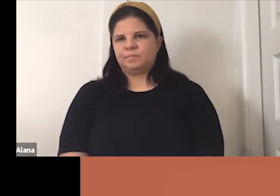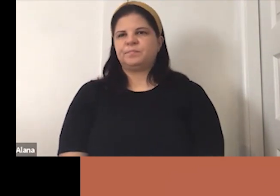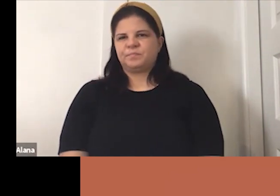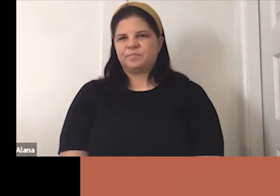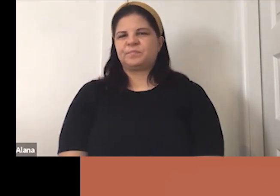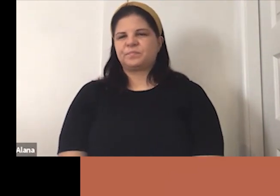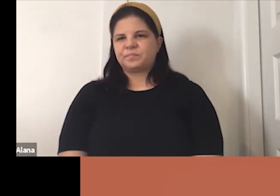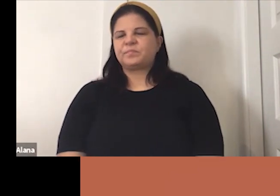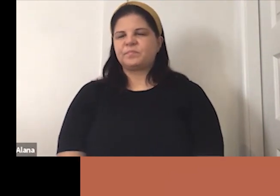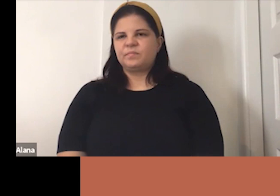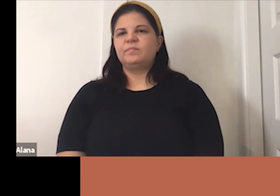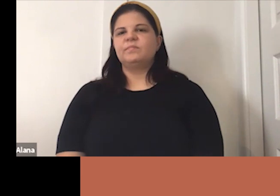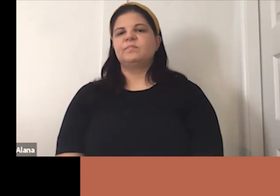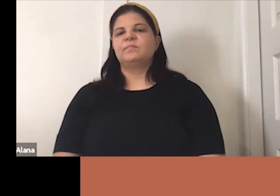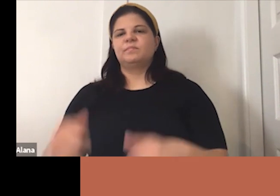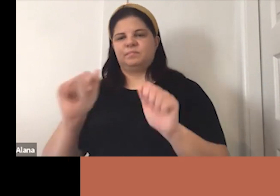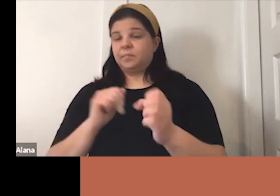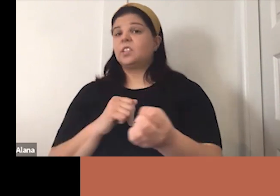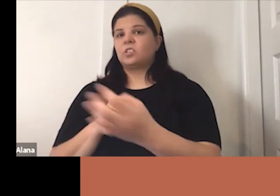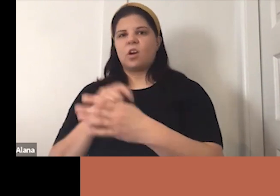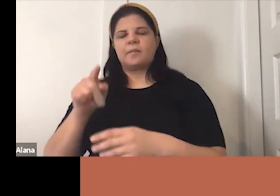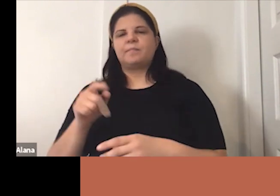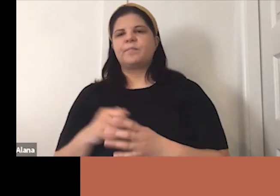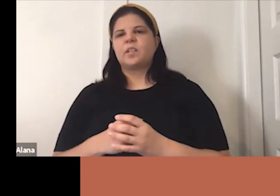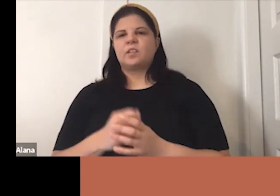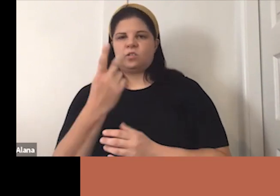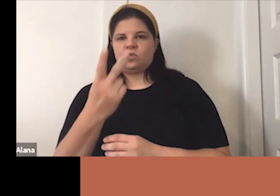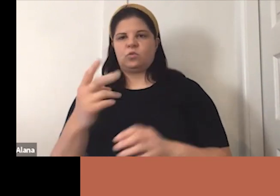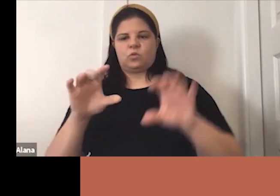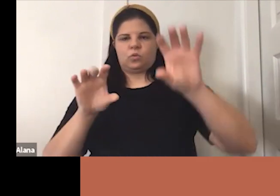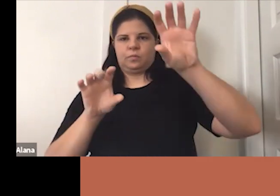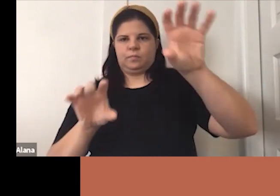In this slide there are again two images.